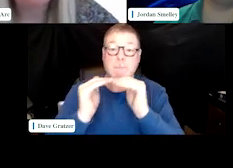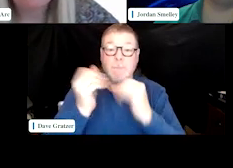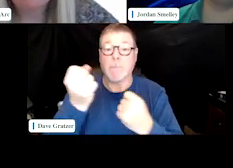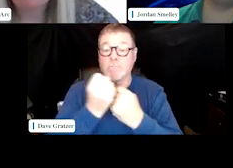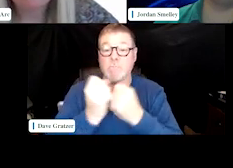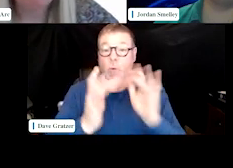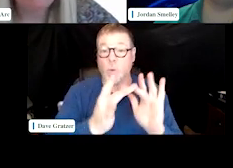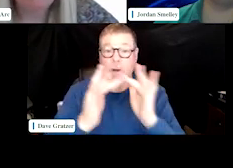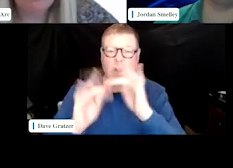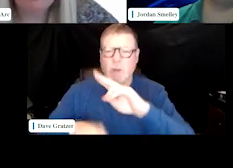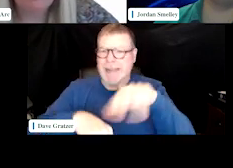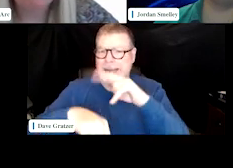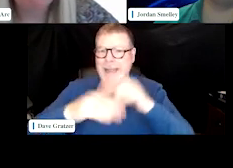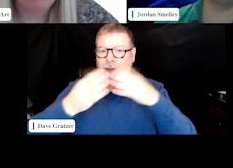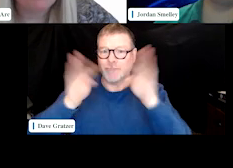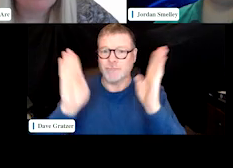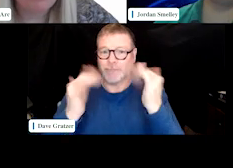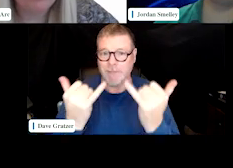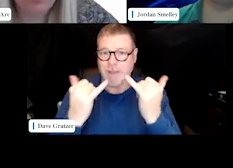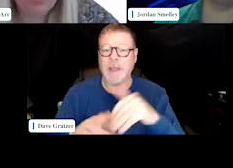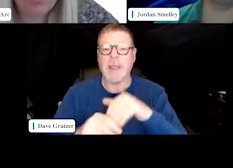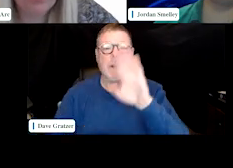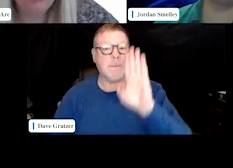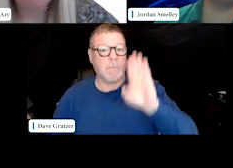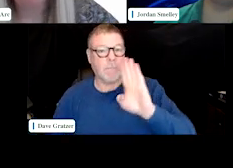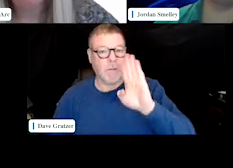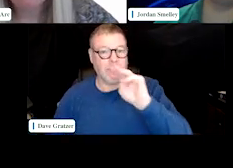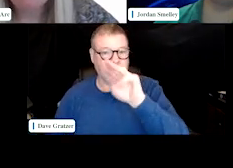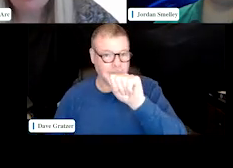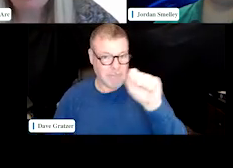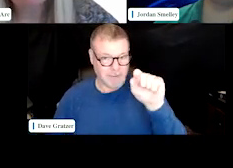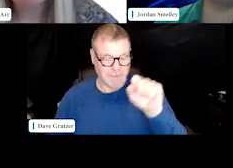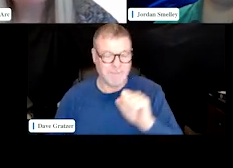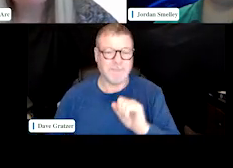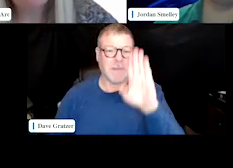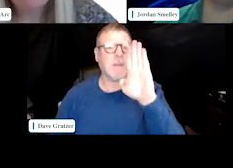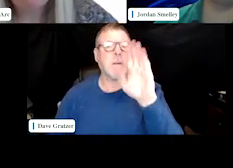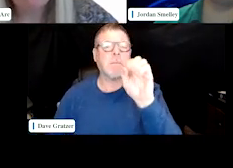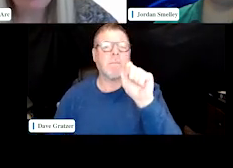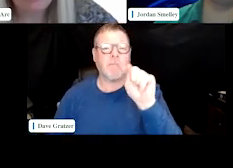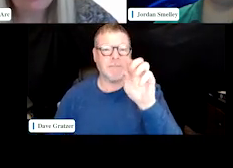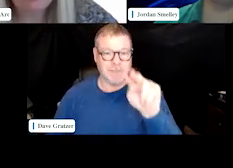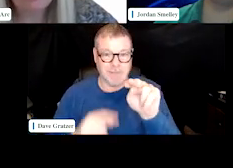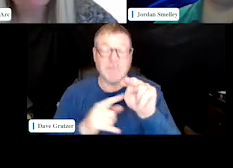that's national that's being created out in Boston, Massachusetts, where they're looking at how to equip people with IDD